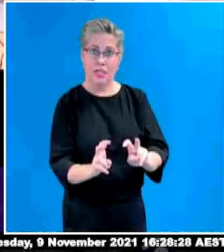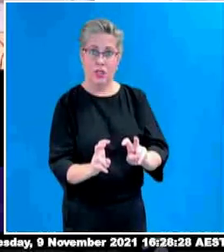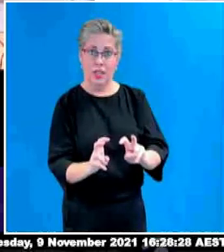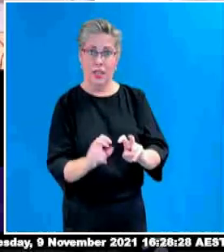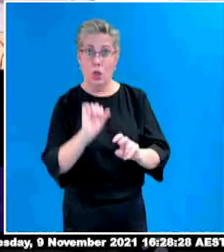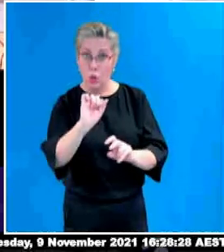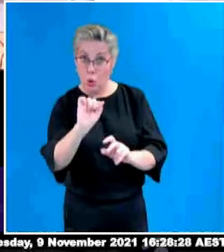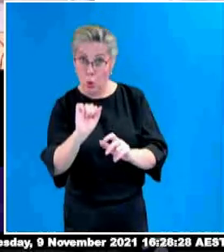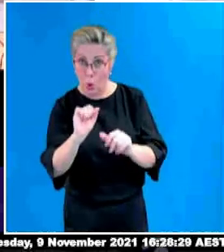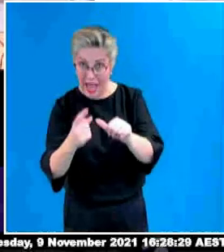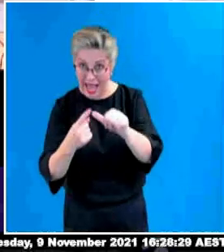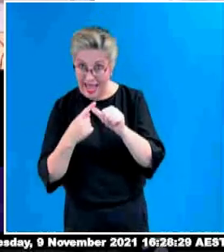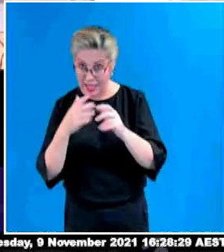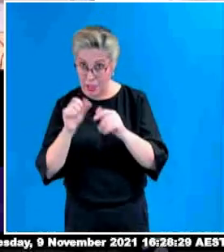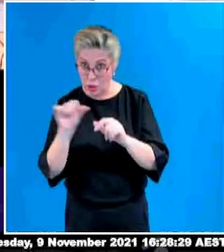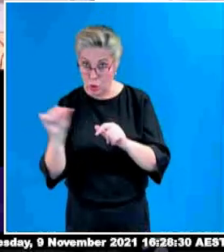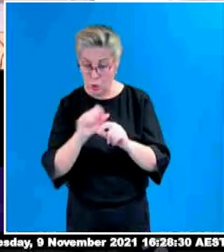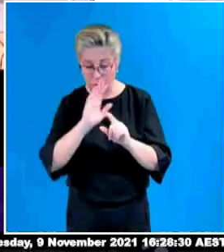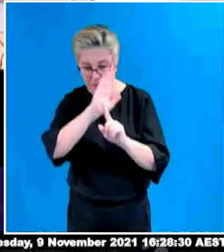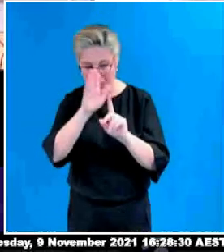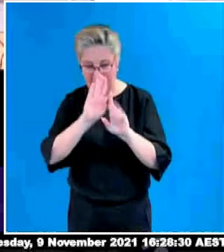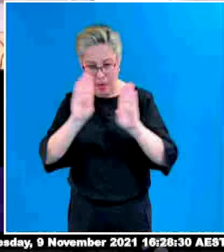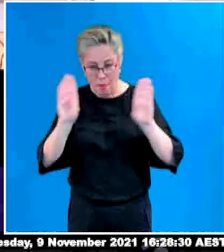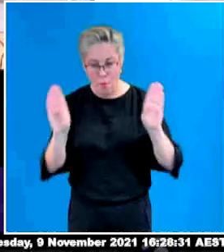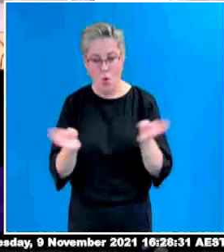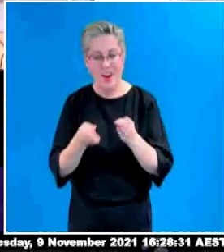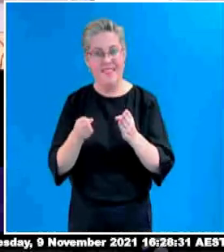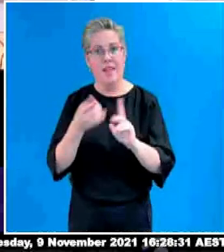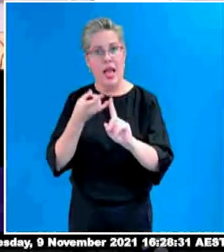These answers should be targeted and concise.